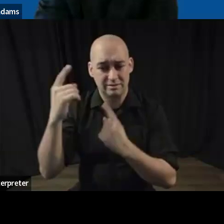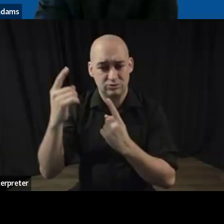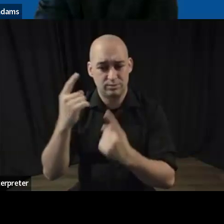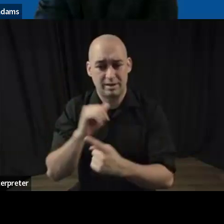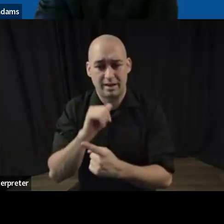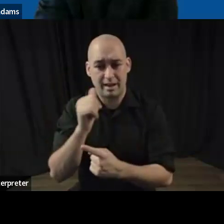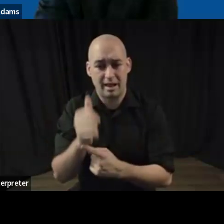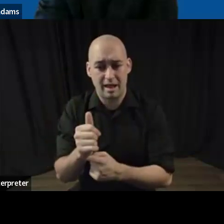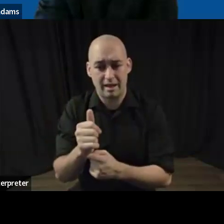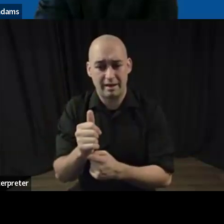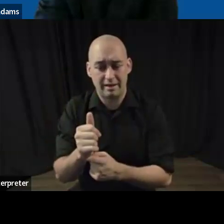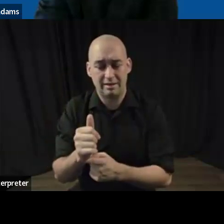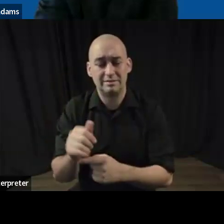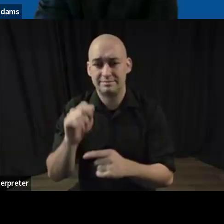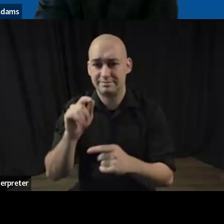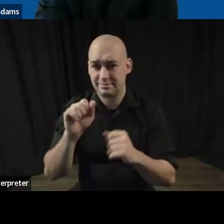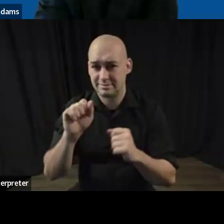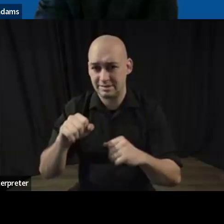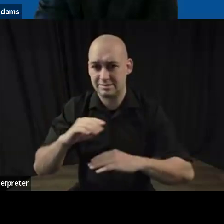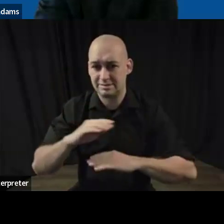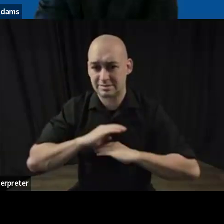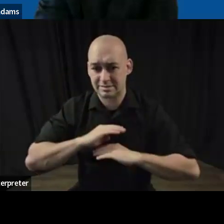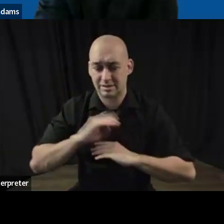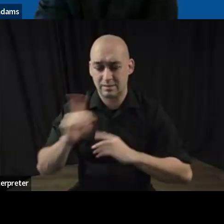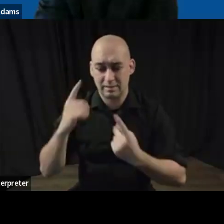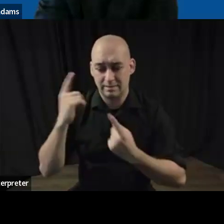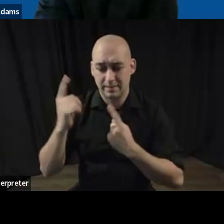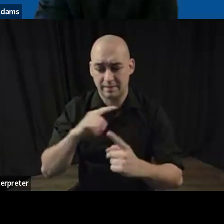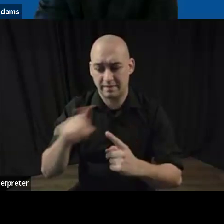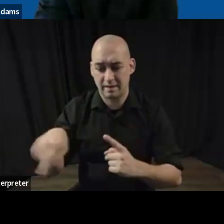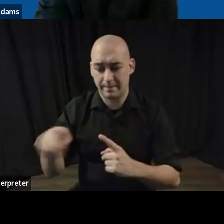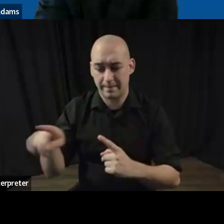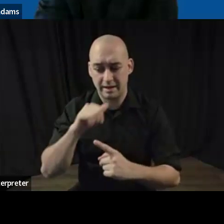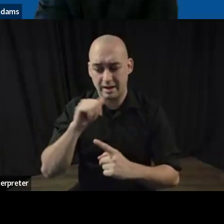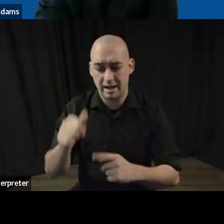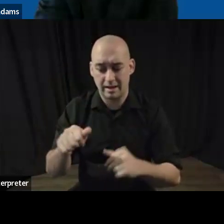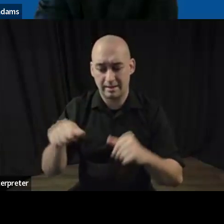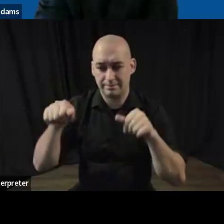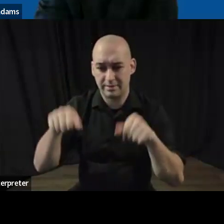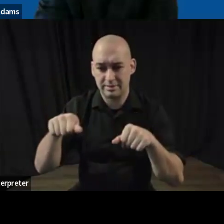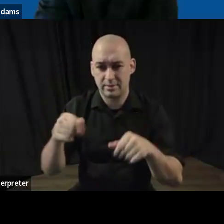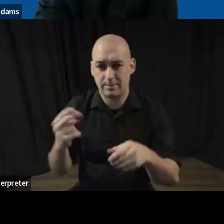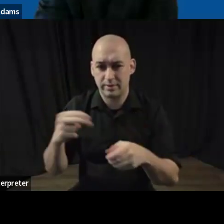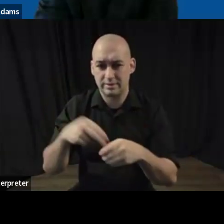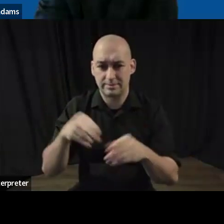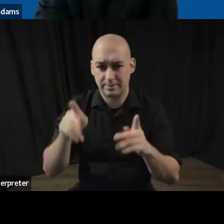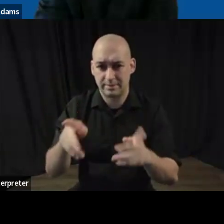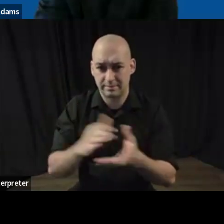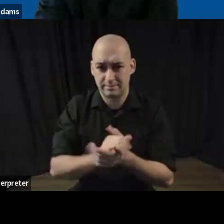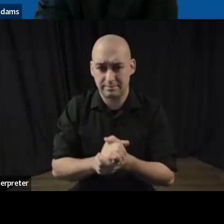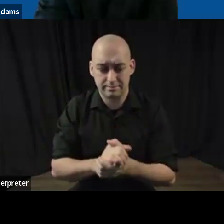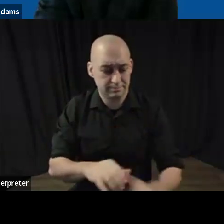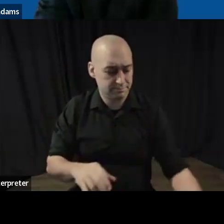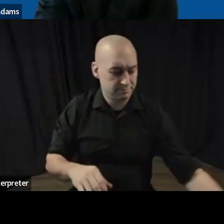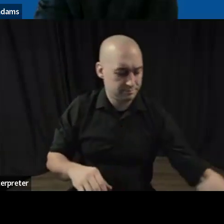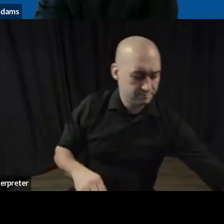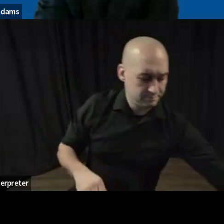and that they can't sustain it, would we consider them not a viable participant?